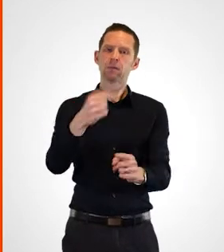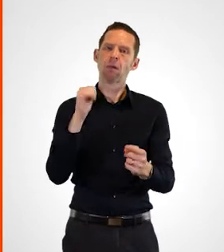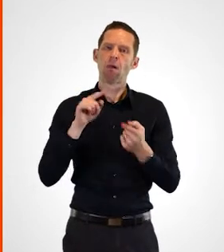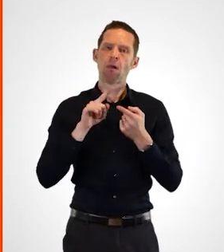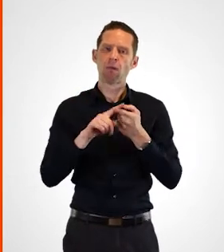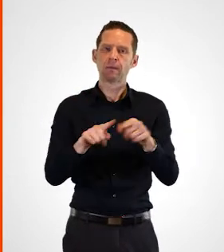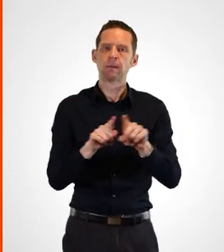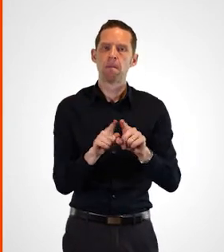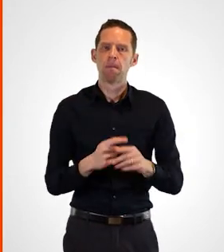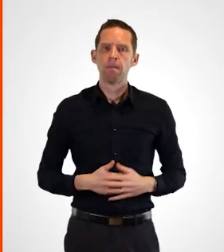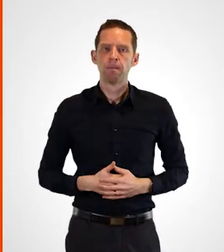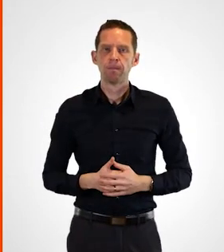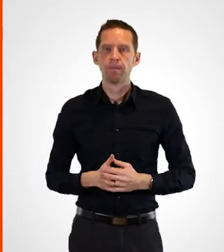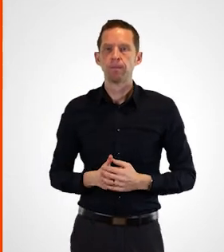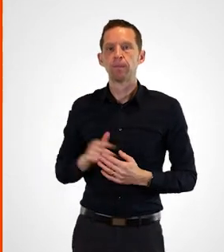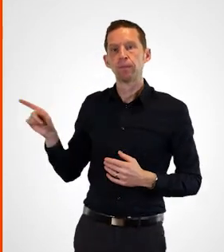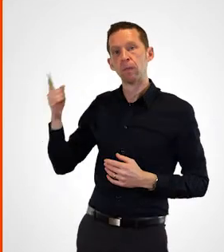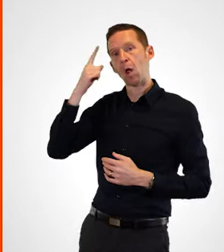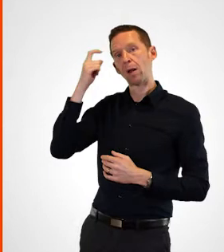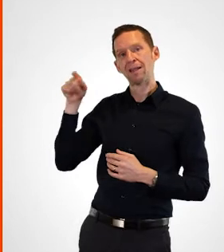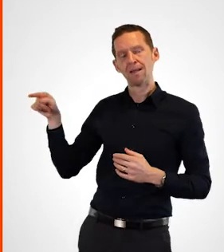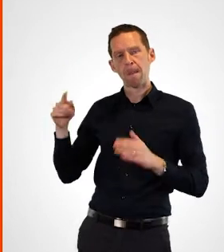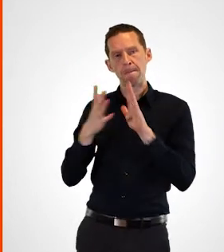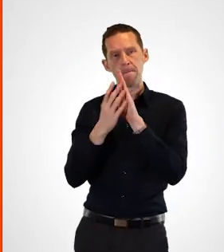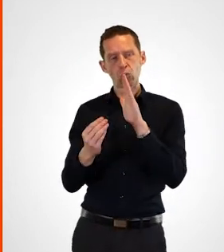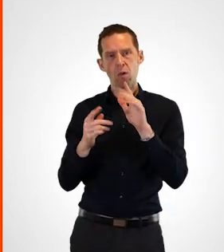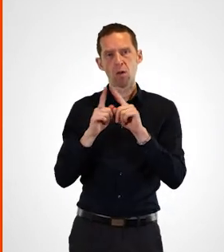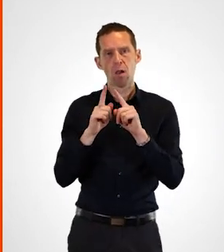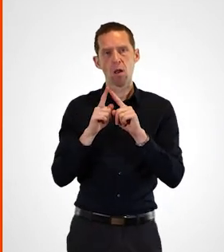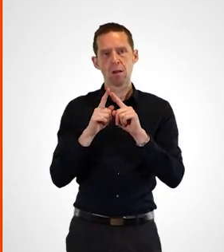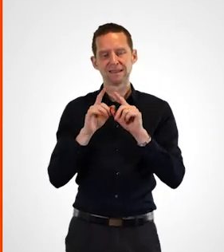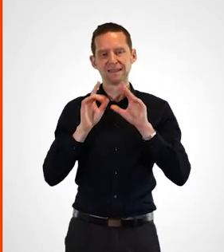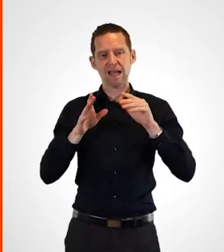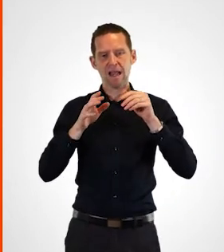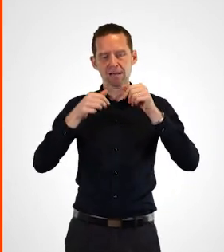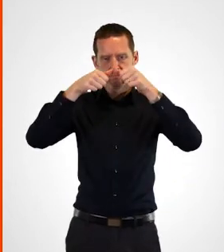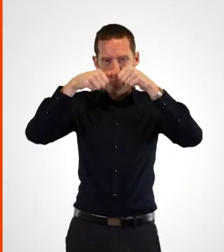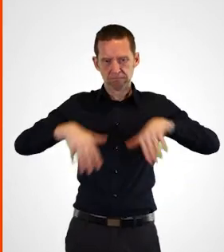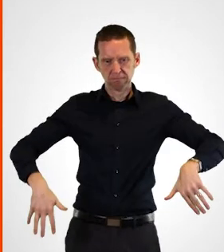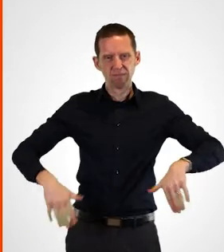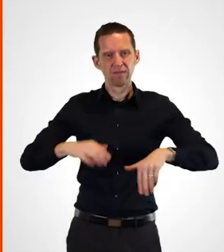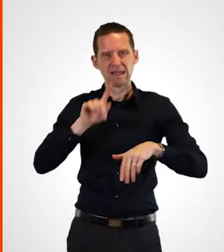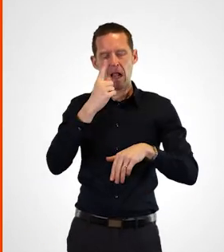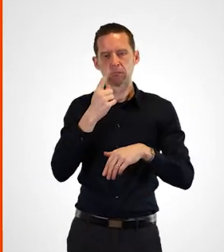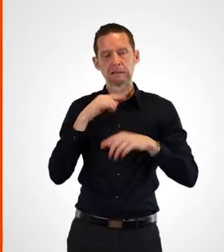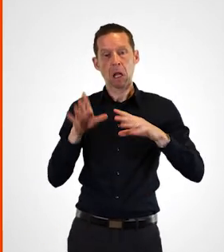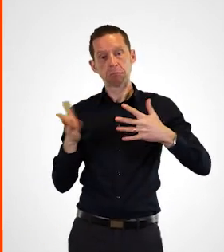And also a notion of a model that's hierarchical, that you can't start in the middle, it's kind of that - what's the song,